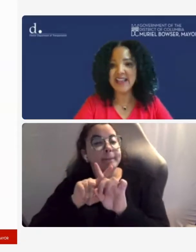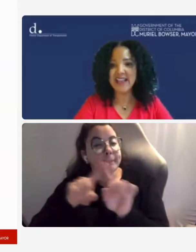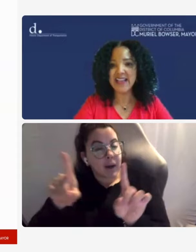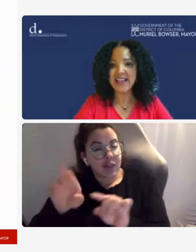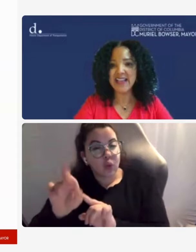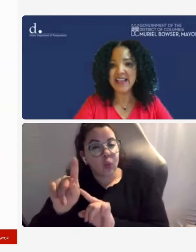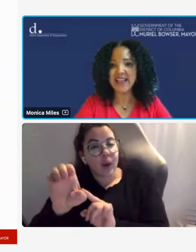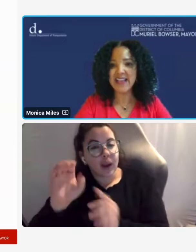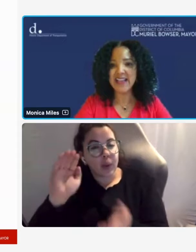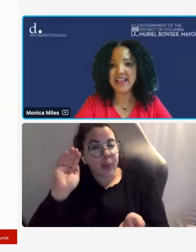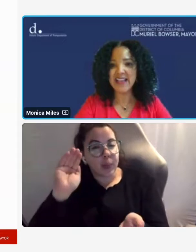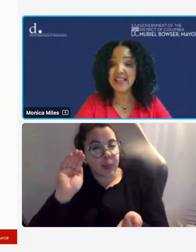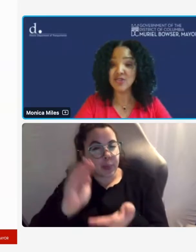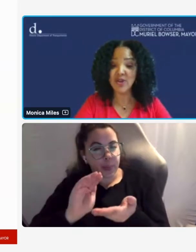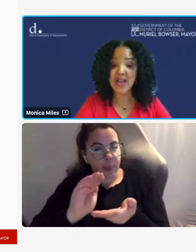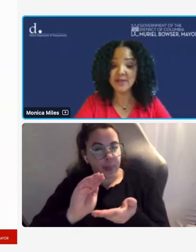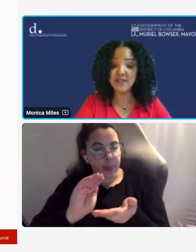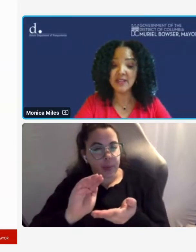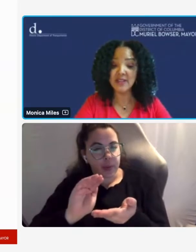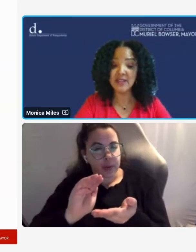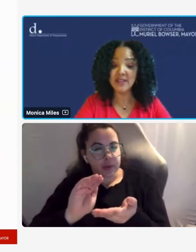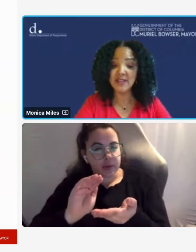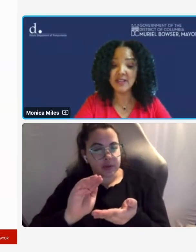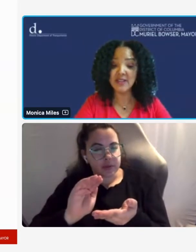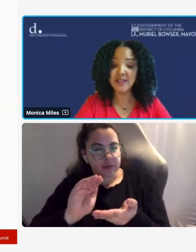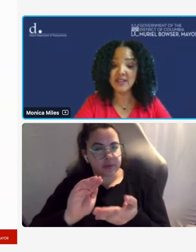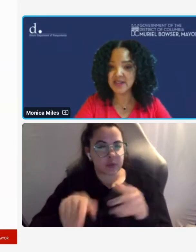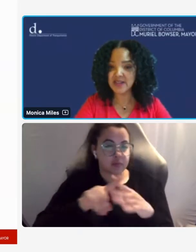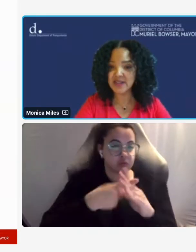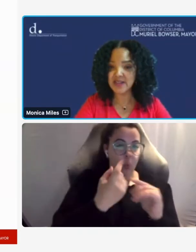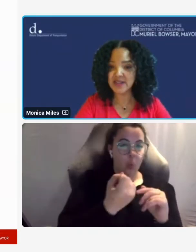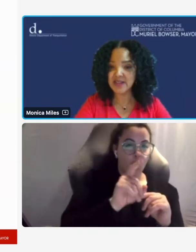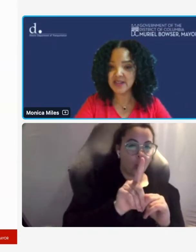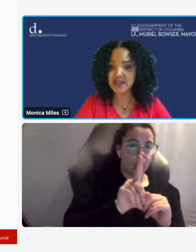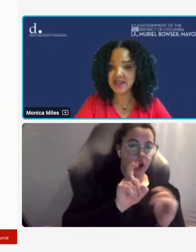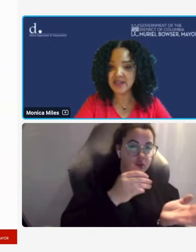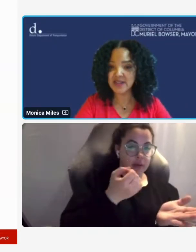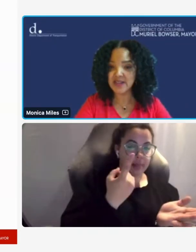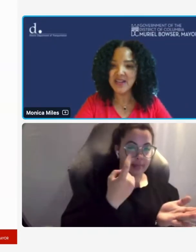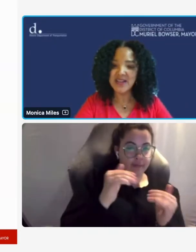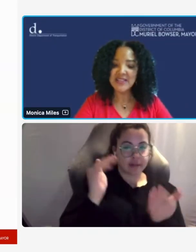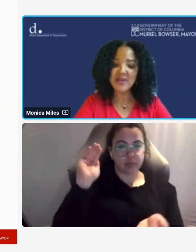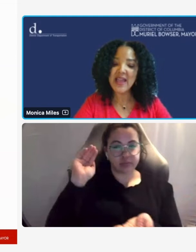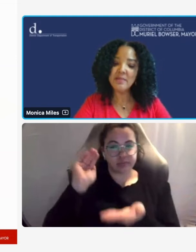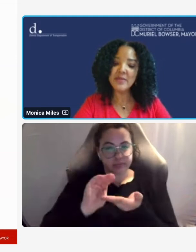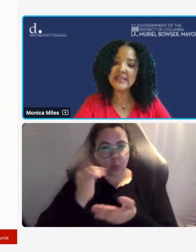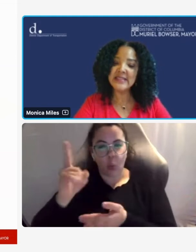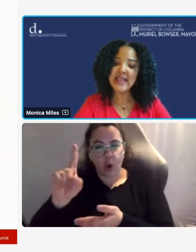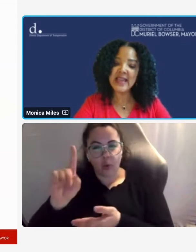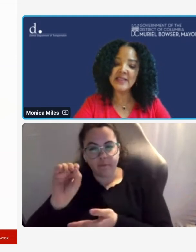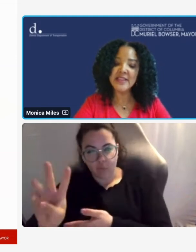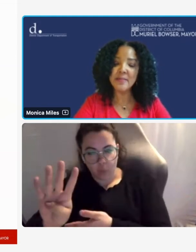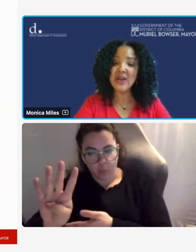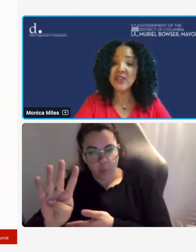now um the rate has now dropped from 111 an hour down to 104 an hour so that means that the amount